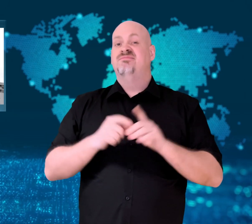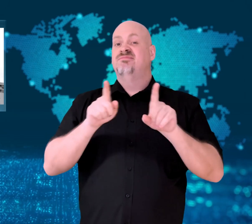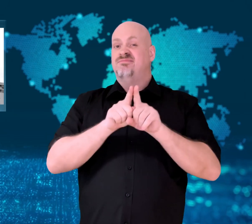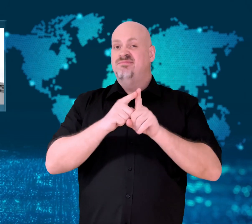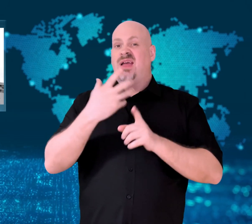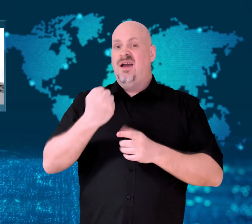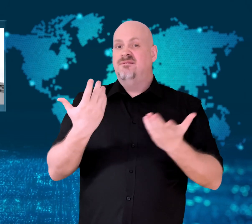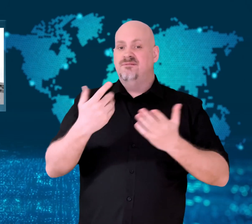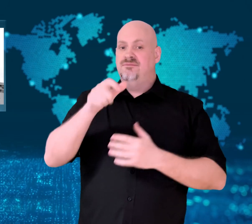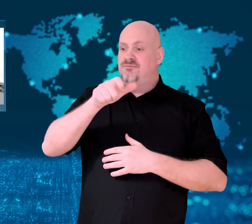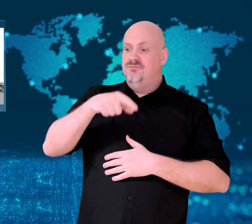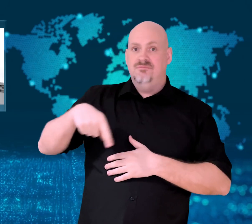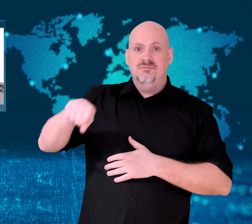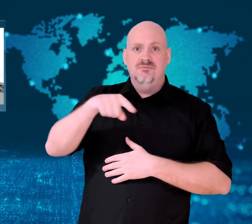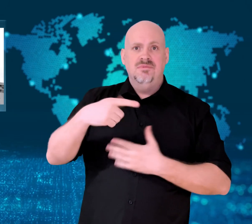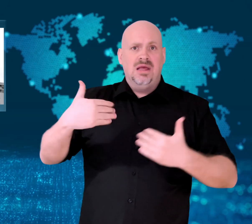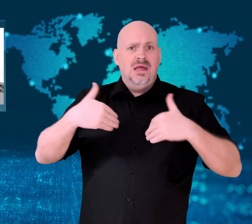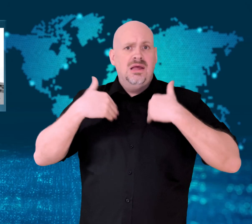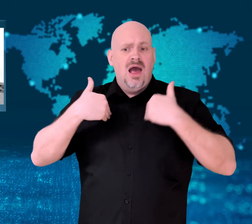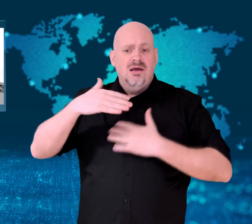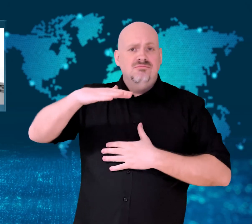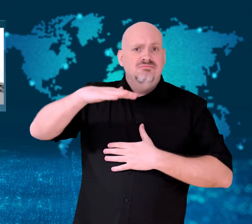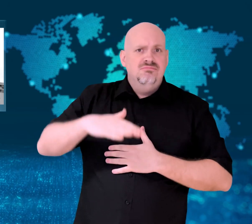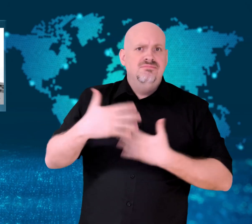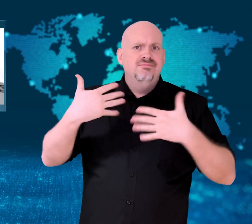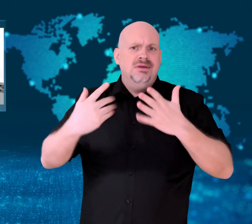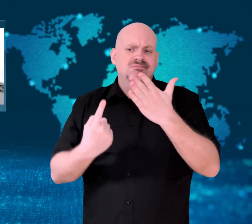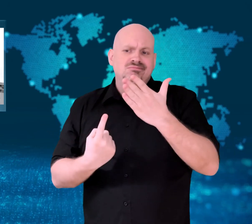arrested when they were minors.